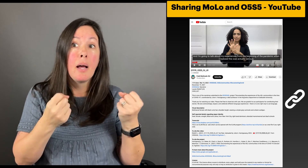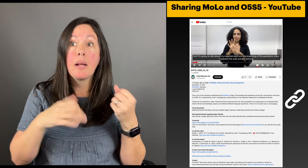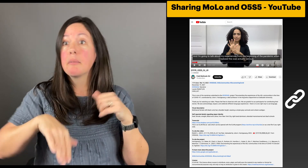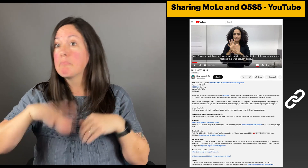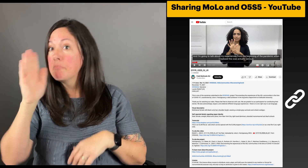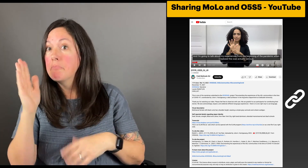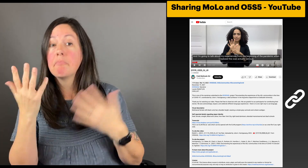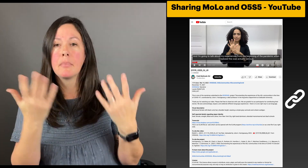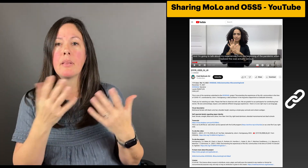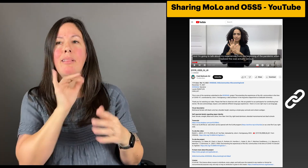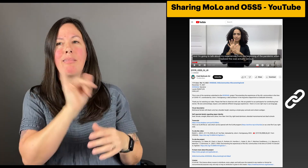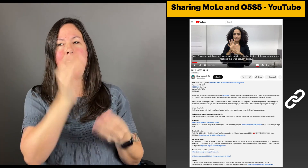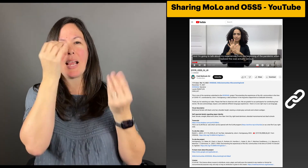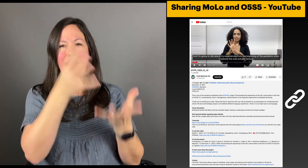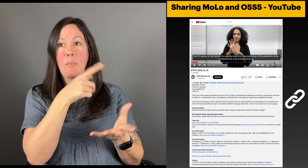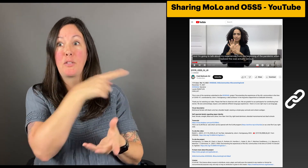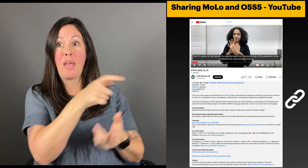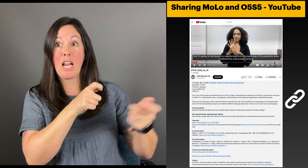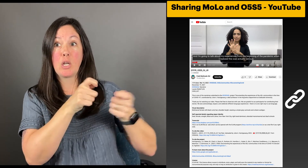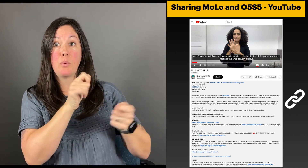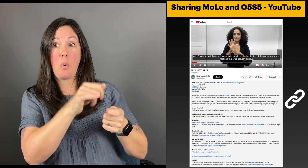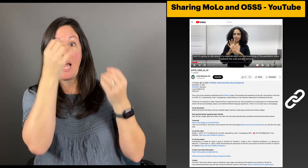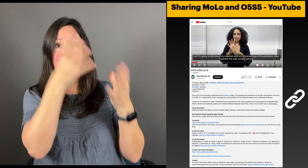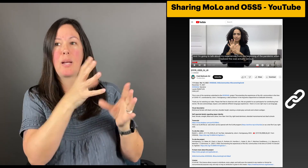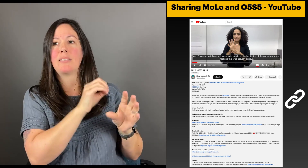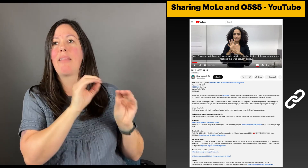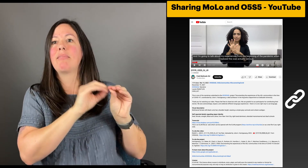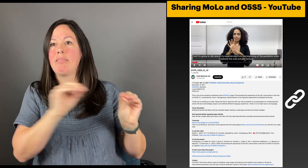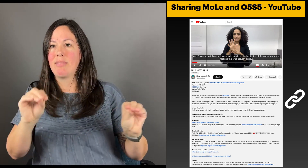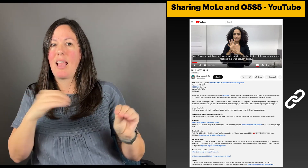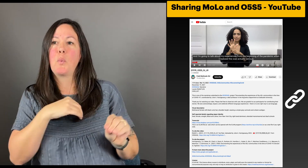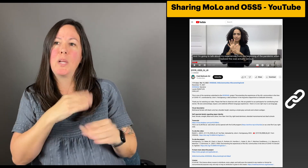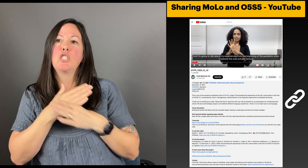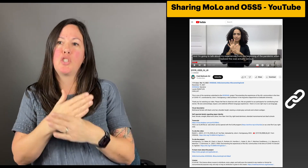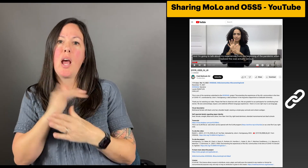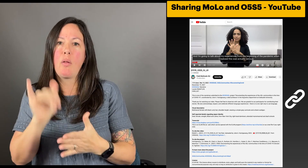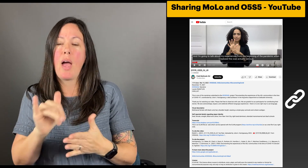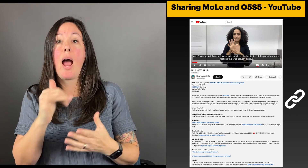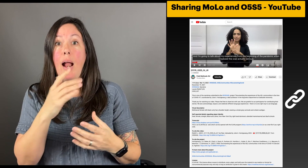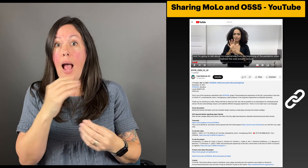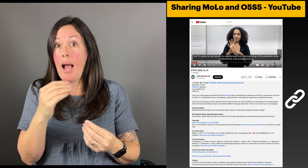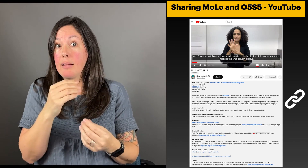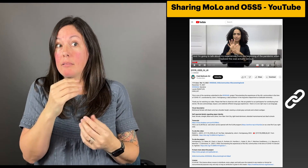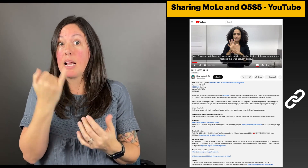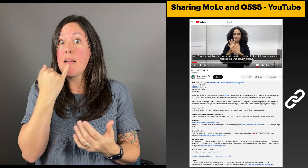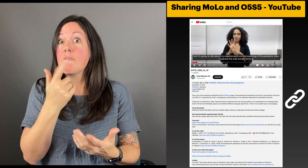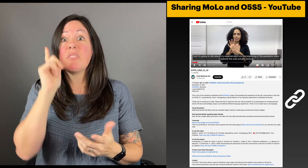the data providers give of their identity information and we include that